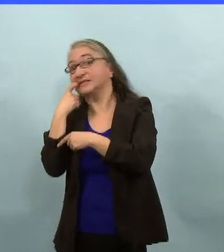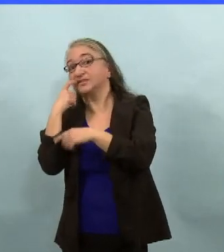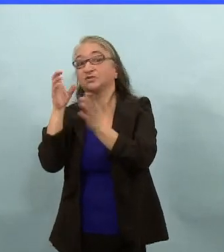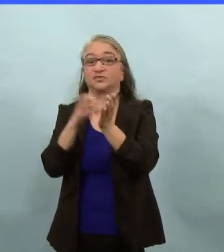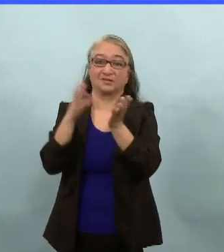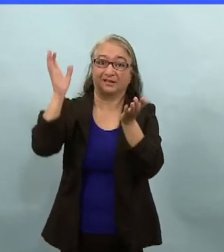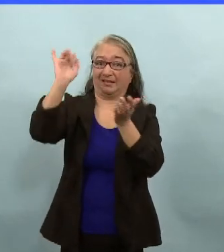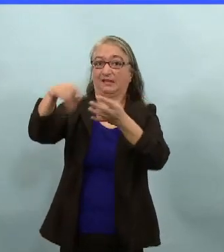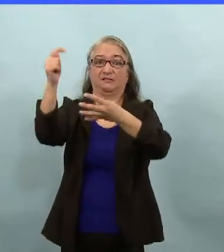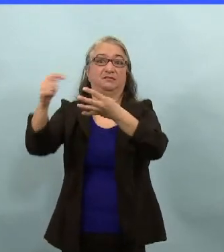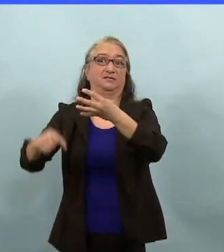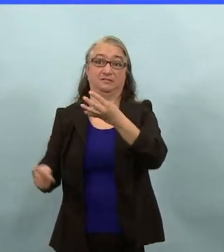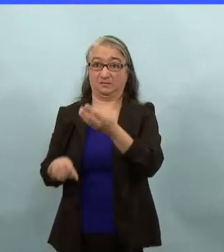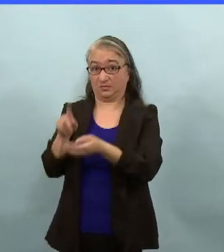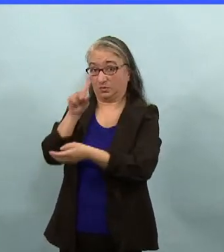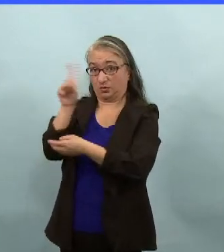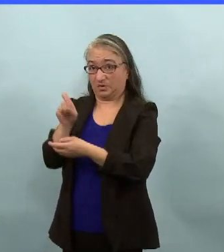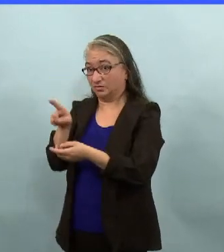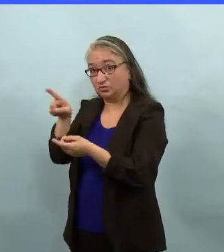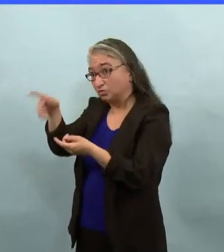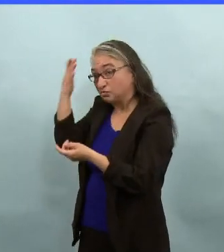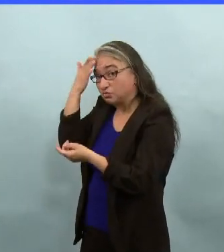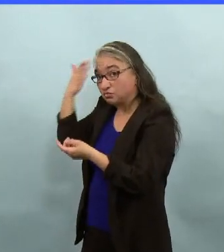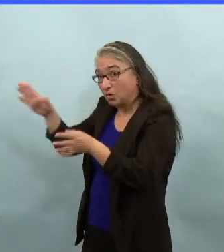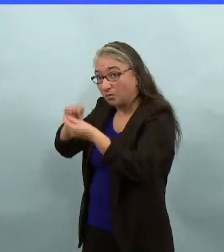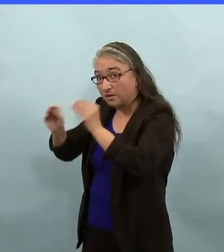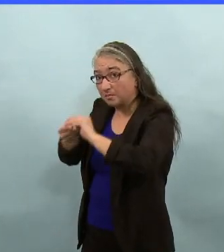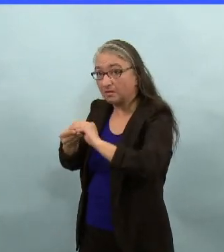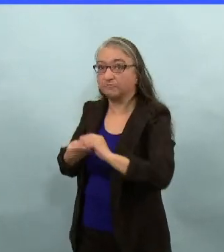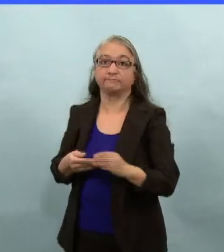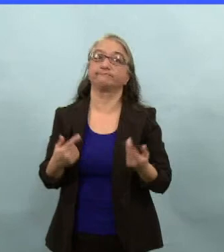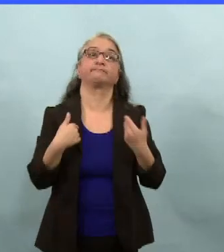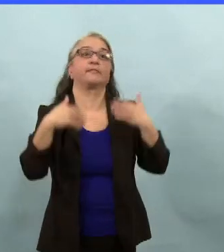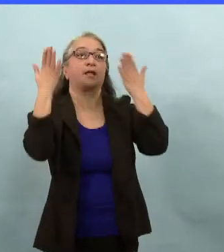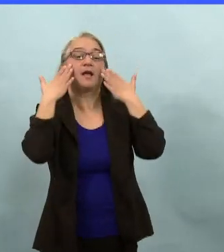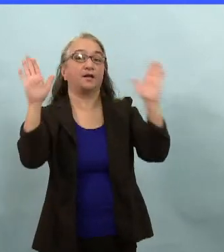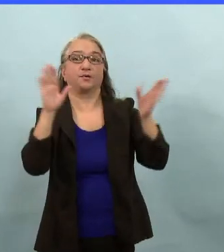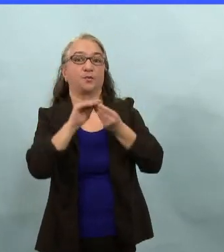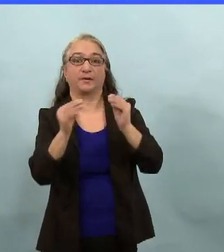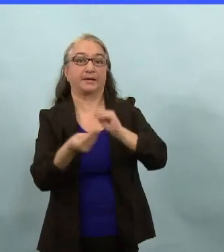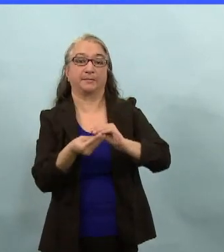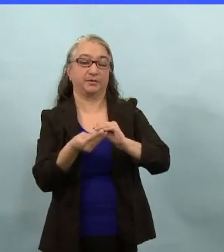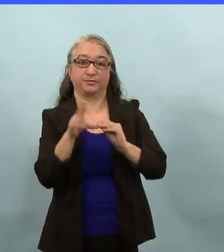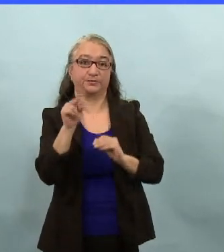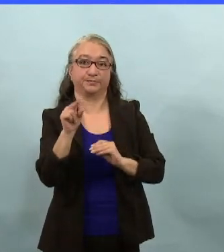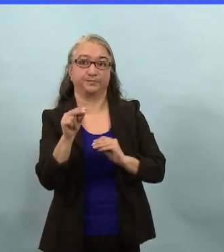now i don't have the number with me uh but uh we can refer you to shared housing close to 100